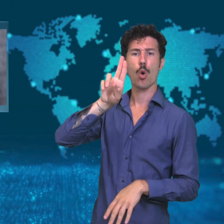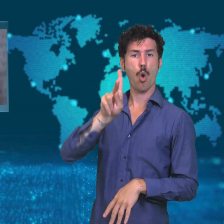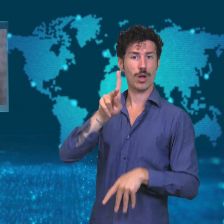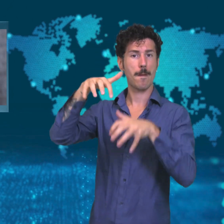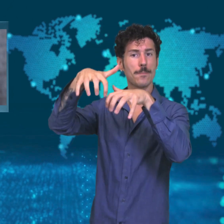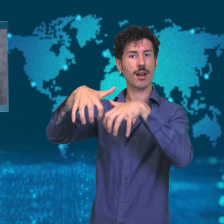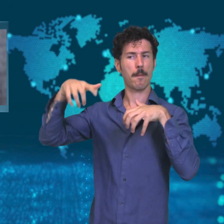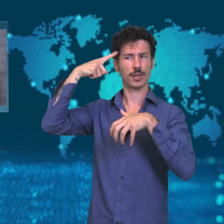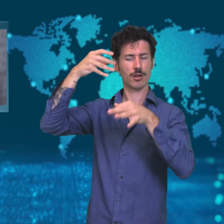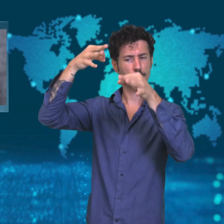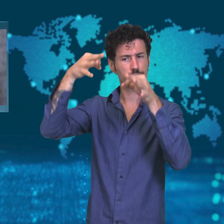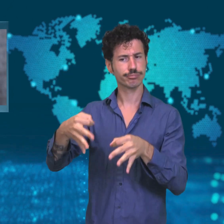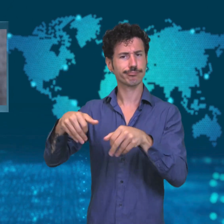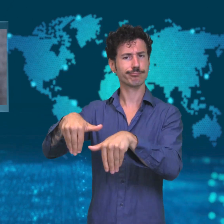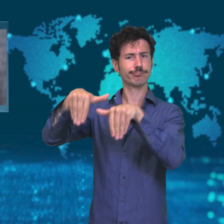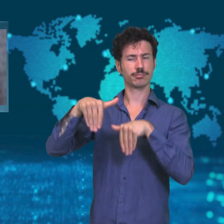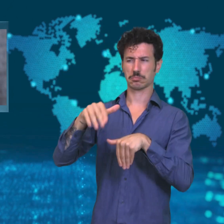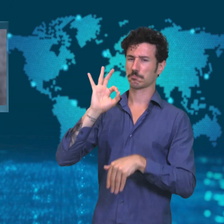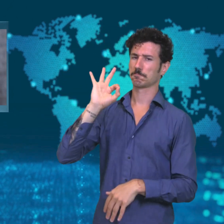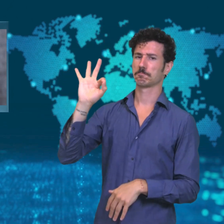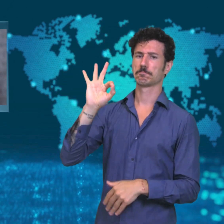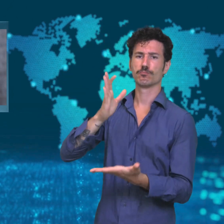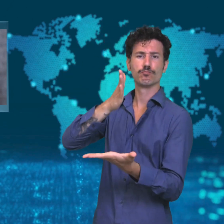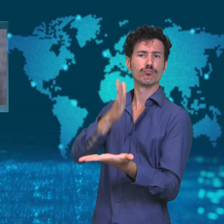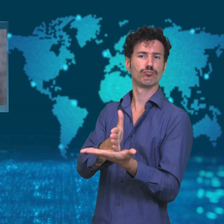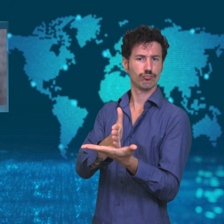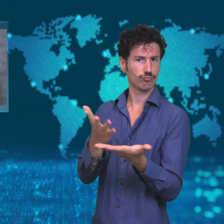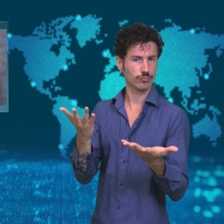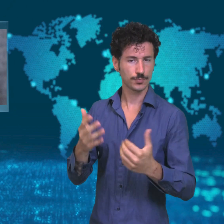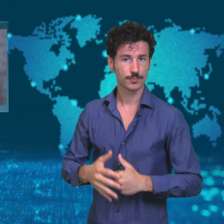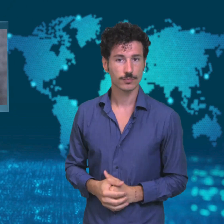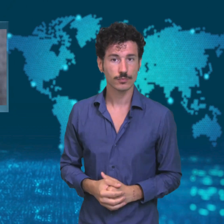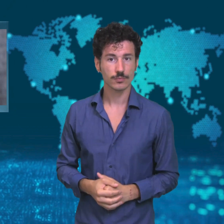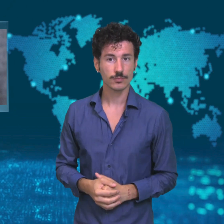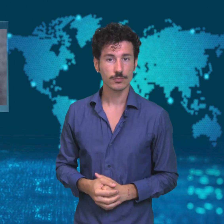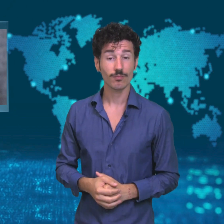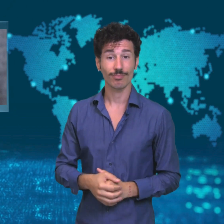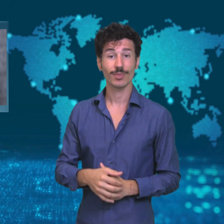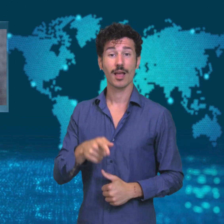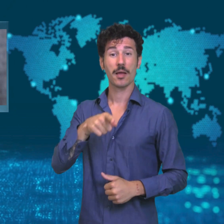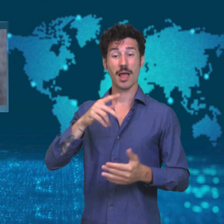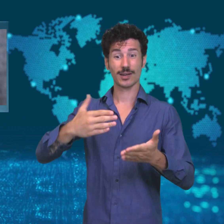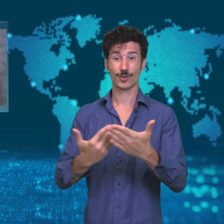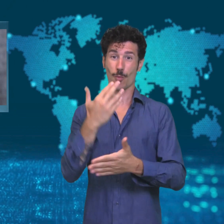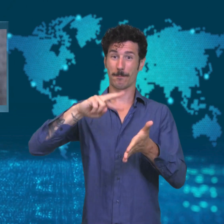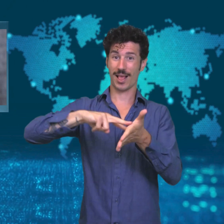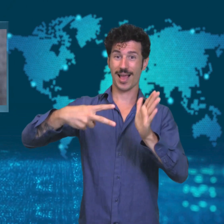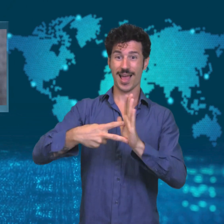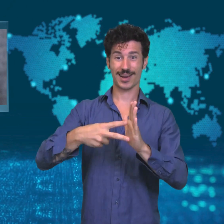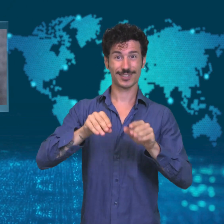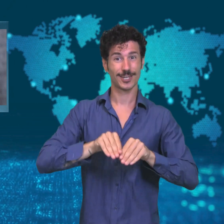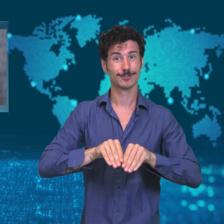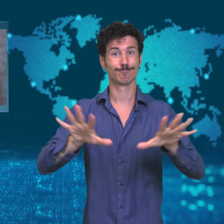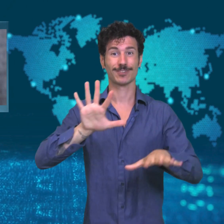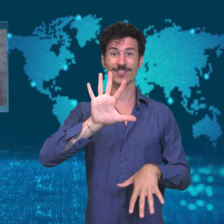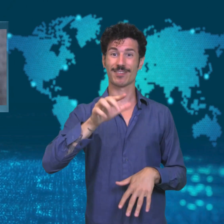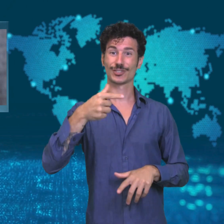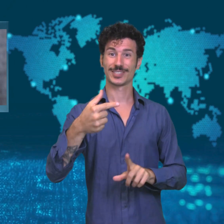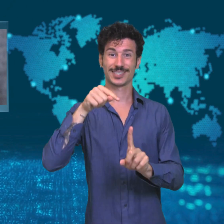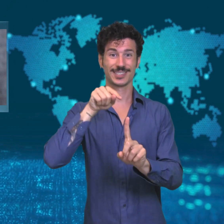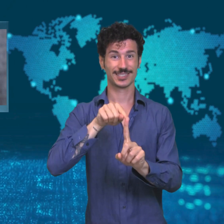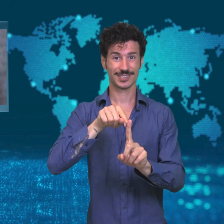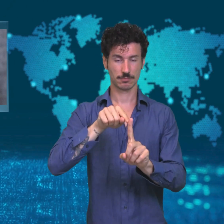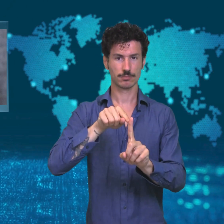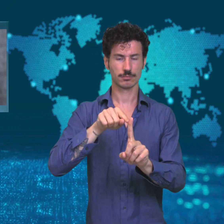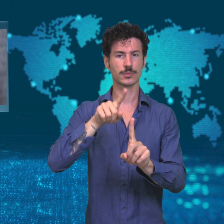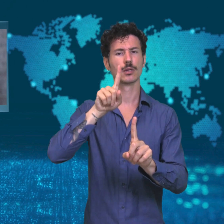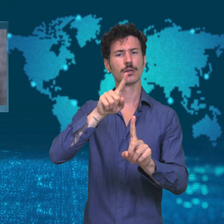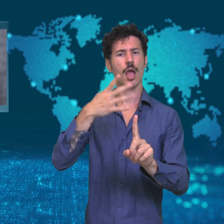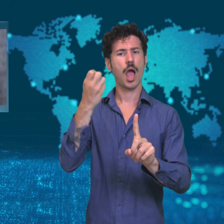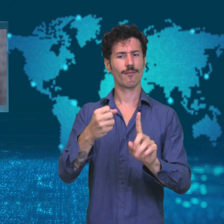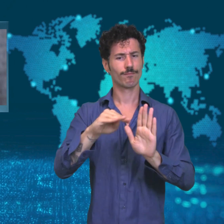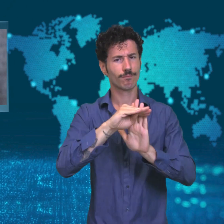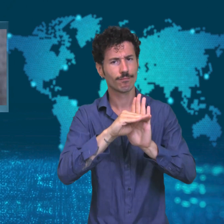but Britain’s Culture Secretary told Parliament that it was the right decision.